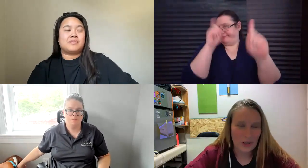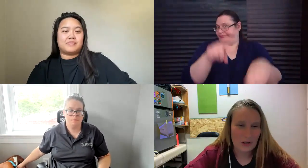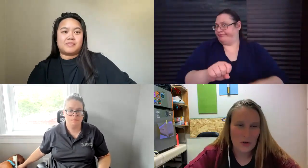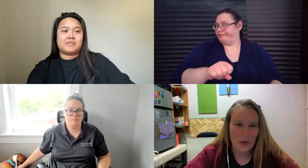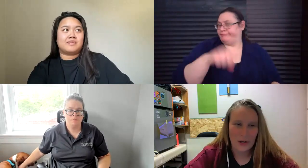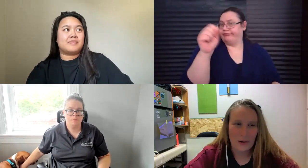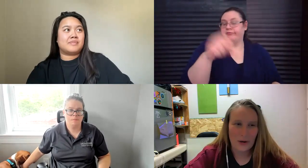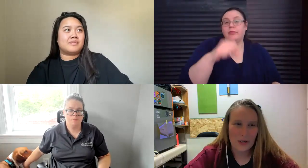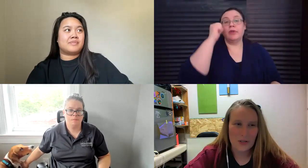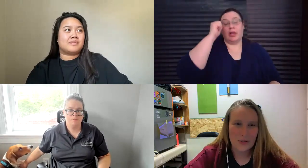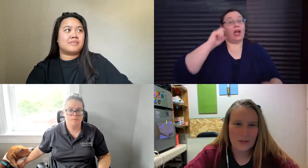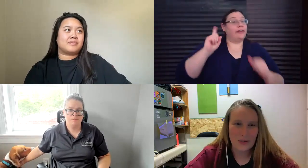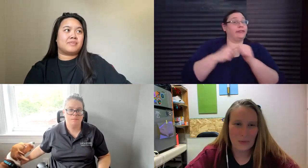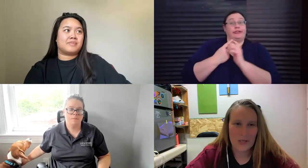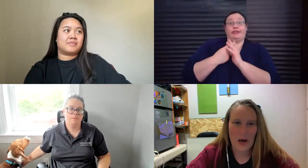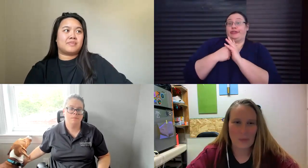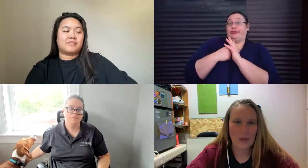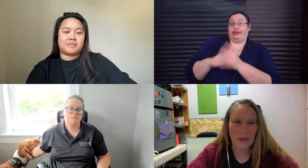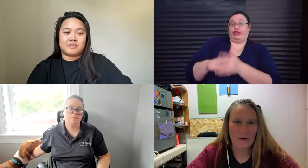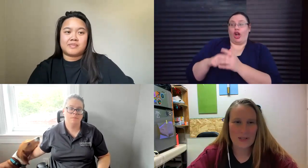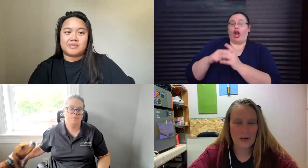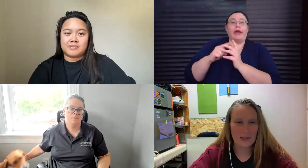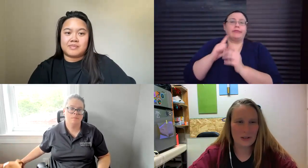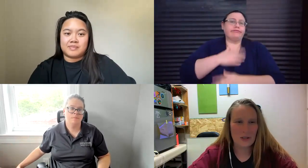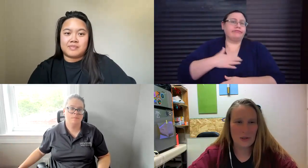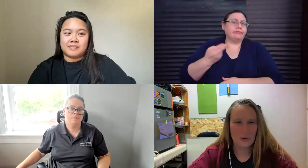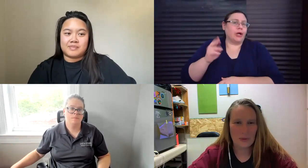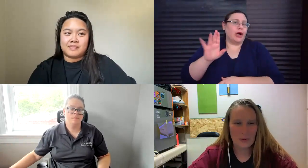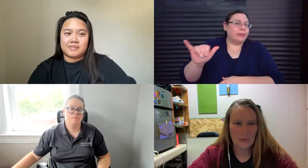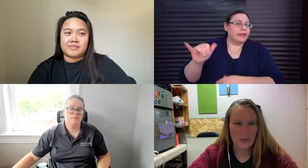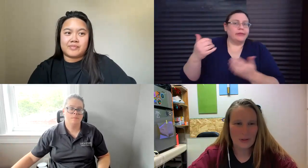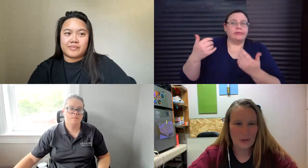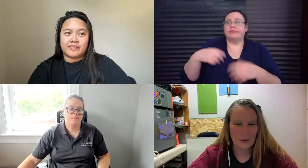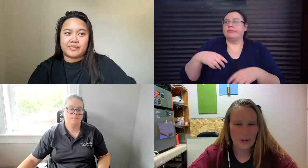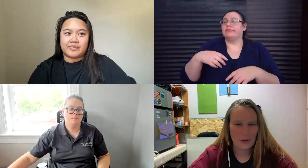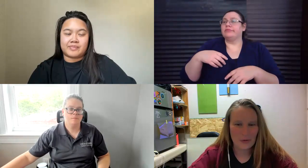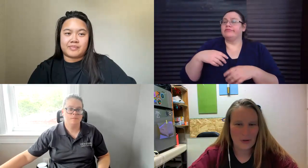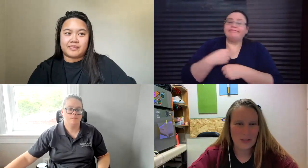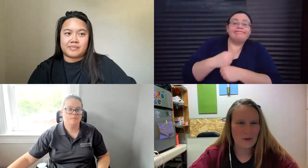When I started out, I just it was a hobby and I was selling to, you know, friends and